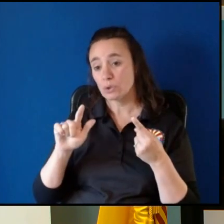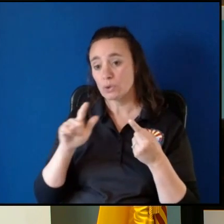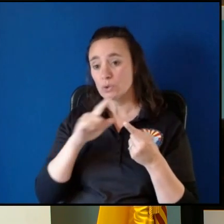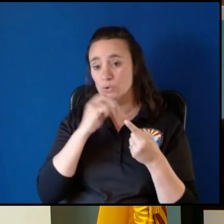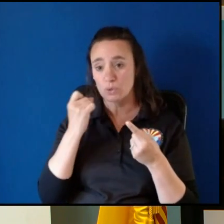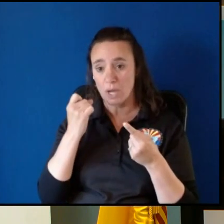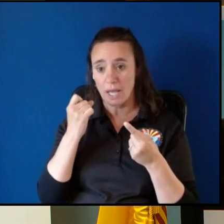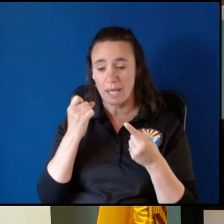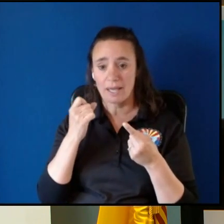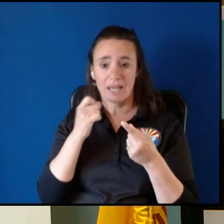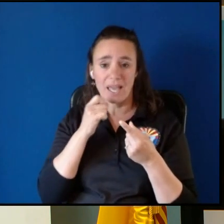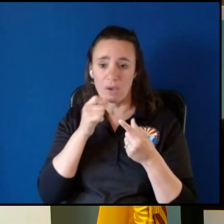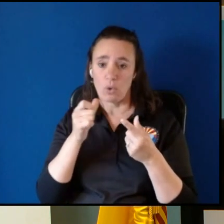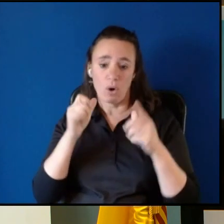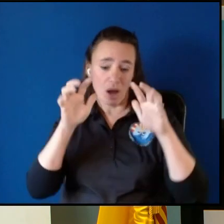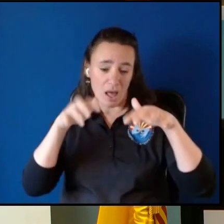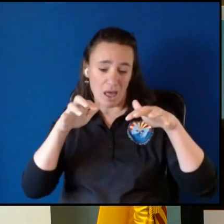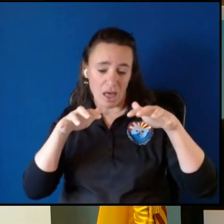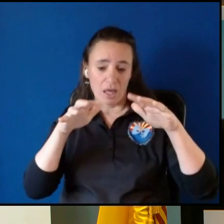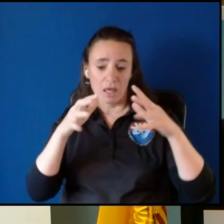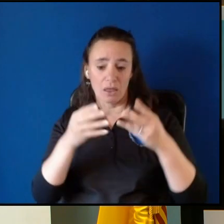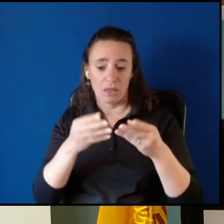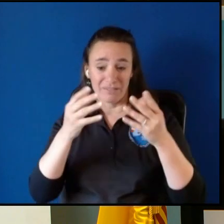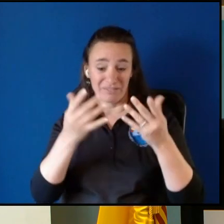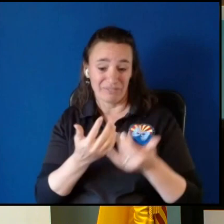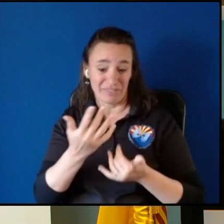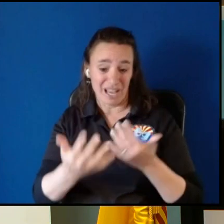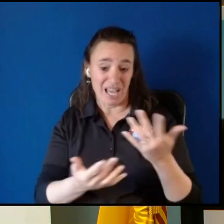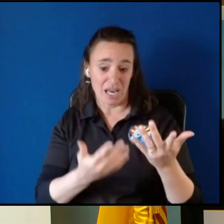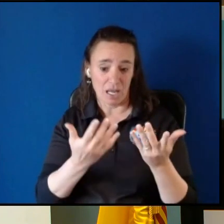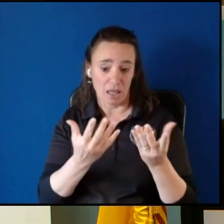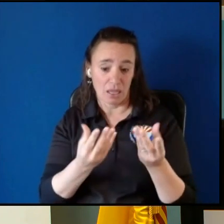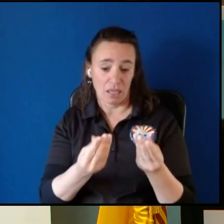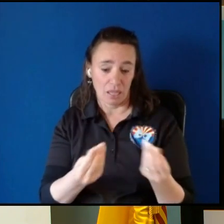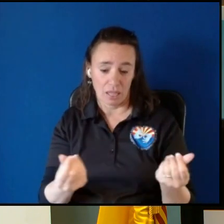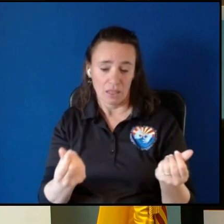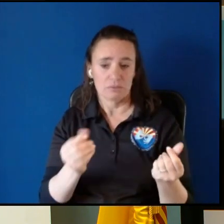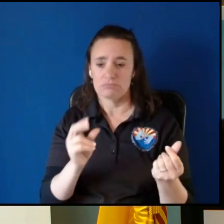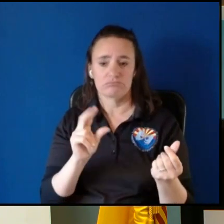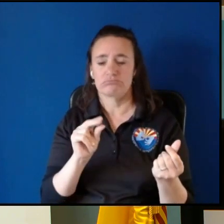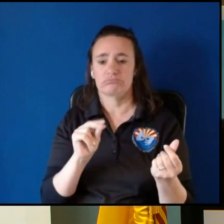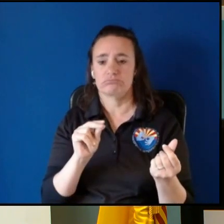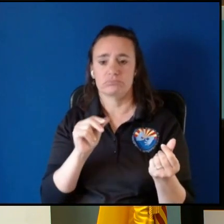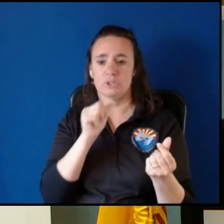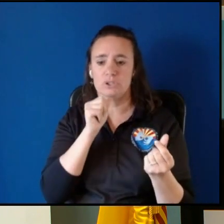It won't stop the fire, It just slows it down, gives us a break, allows us to do more work out there in preparation